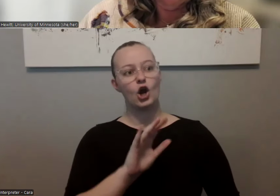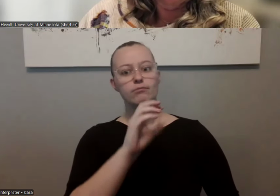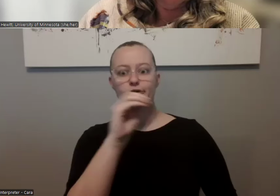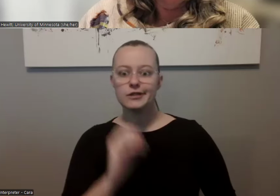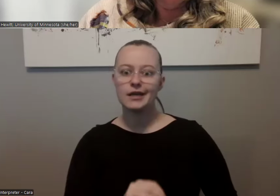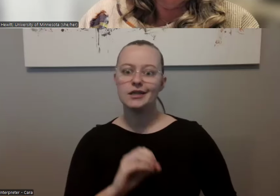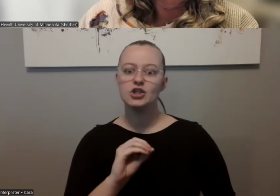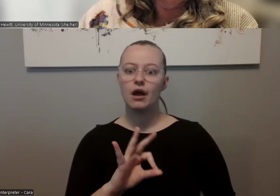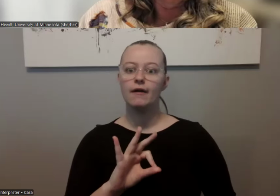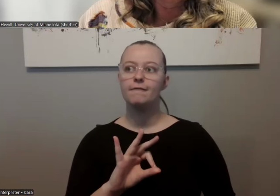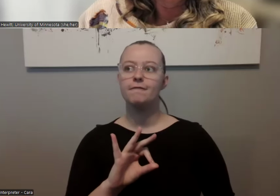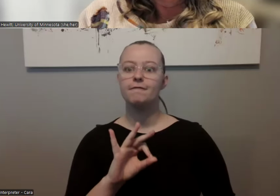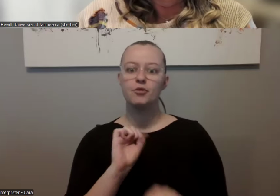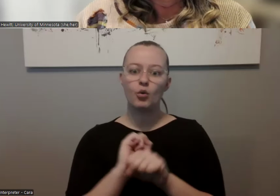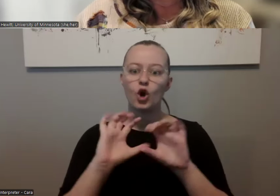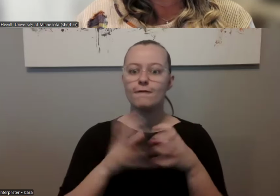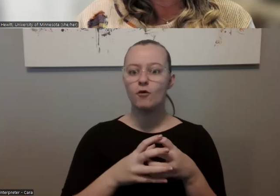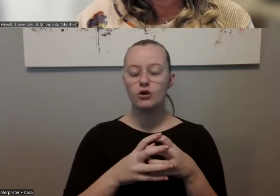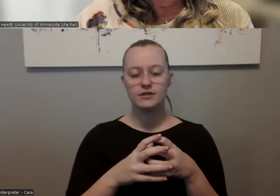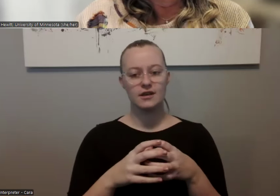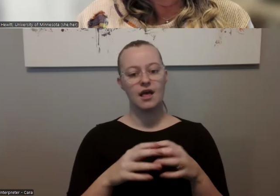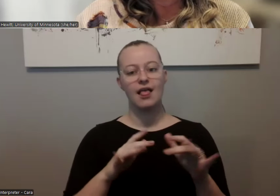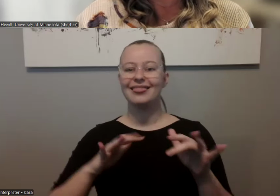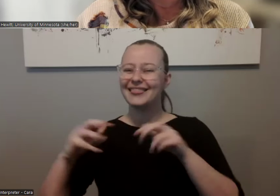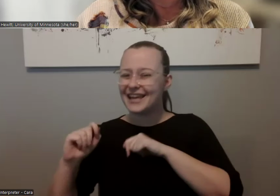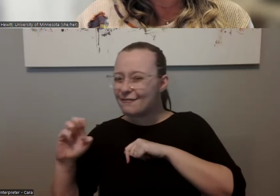of their workforce that leaves early and are